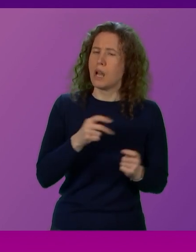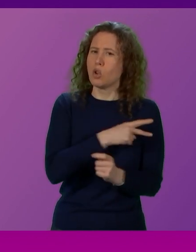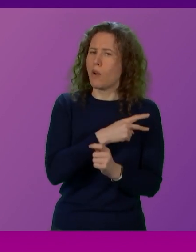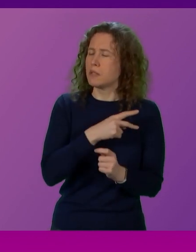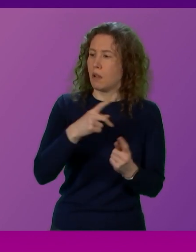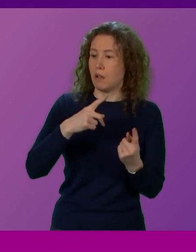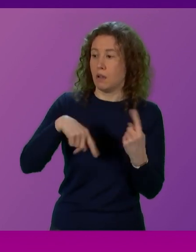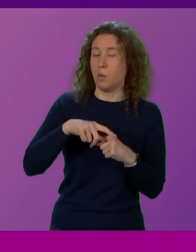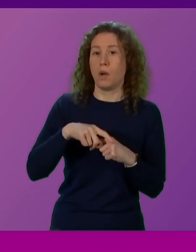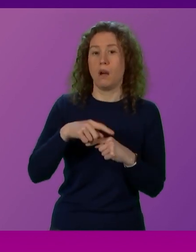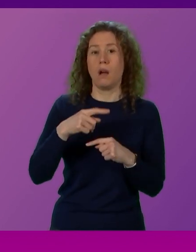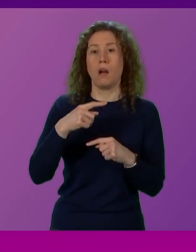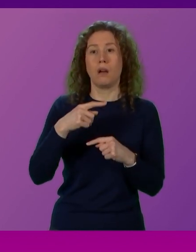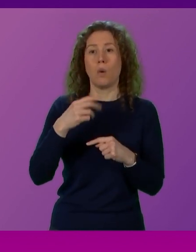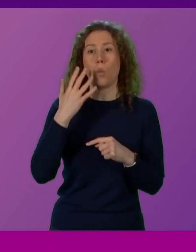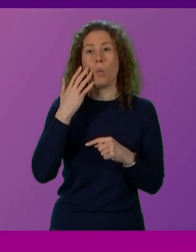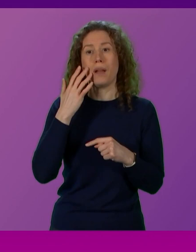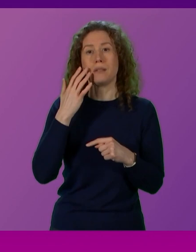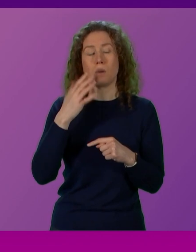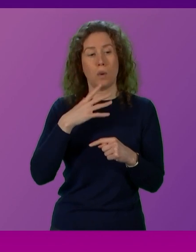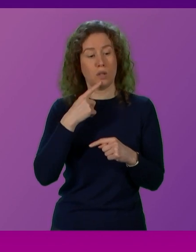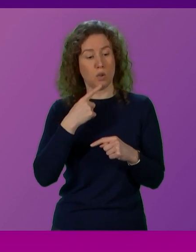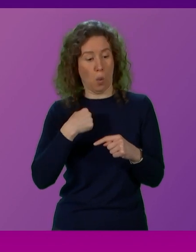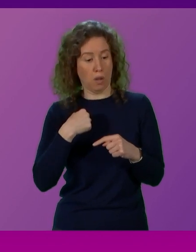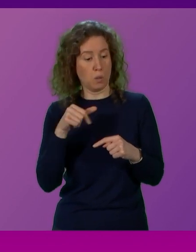When we are told to run from danger, our emergency workers run towards it.